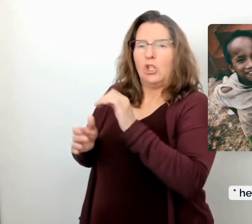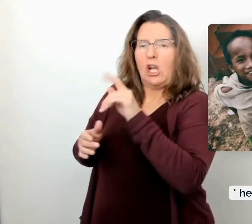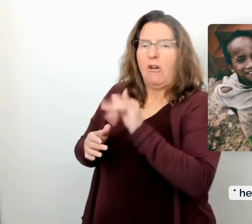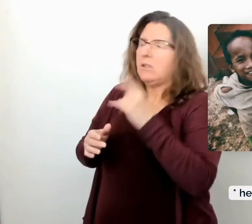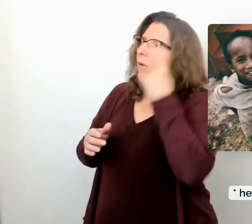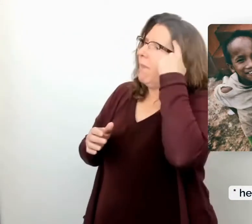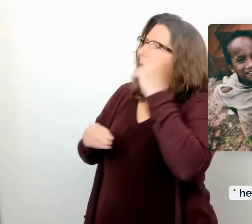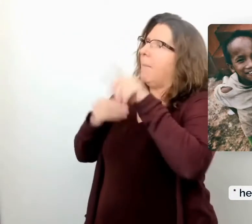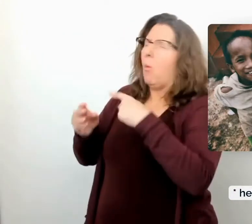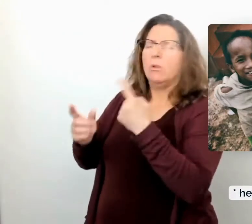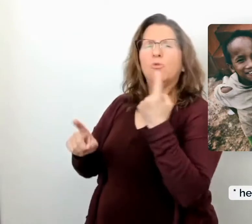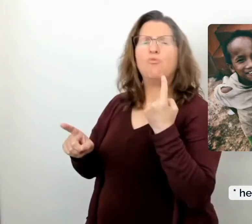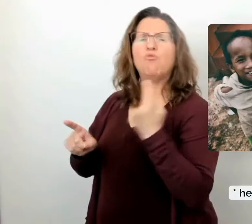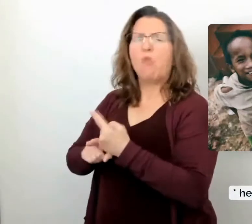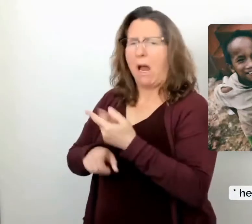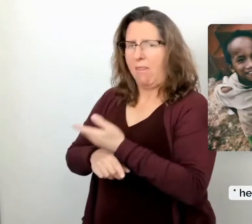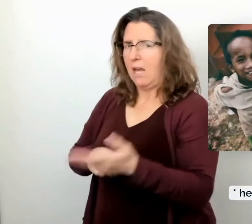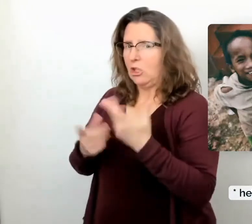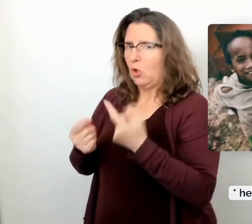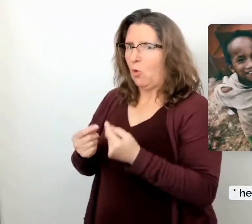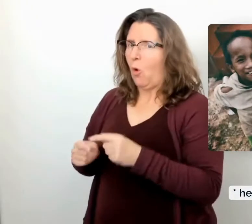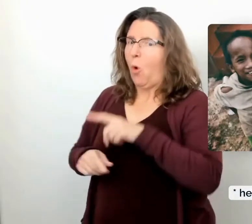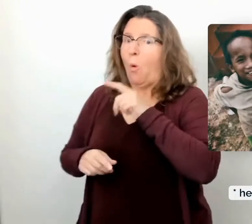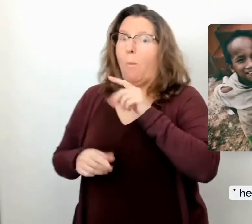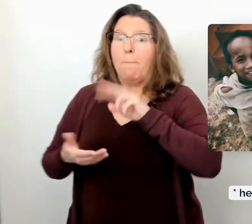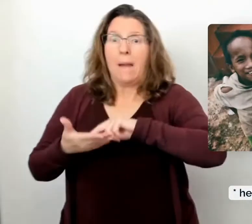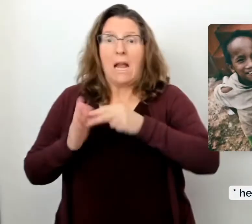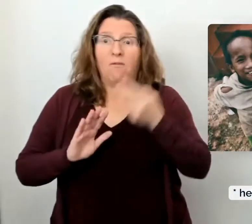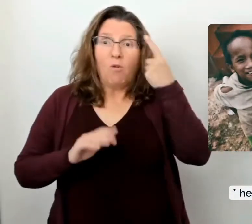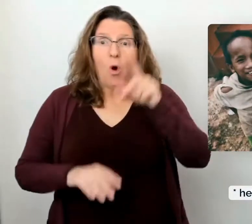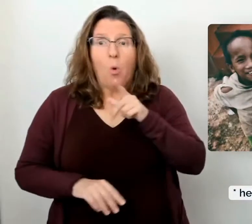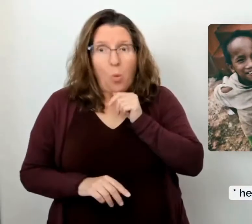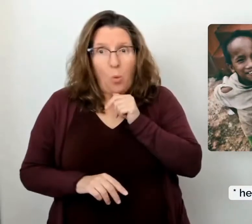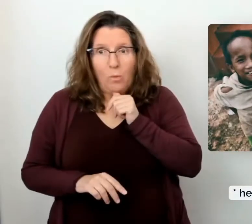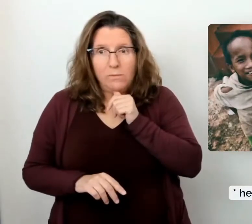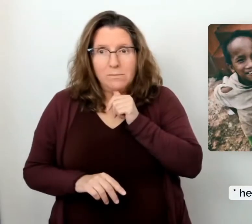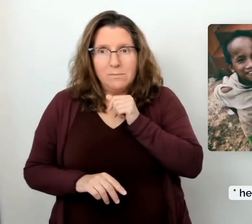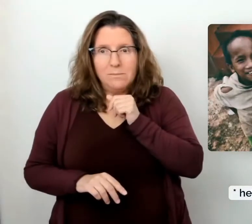Those with the power get to decide 'what the right thing to do' is.